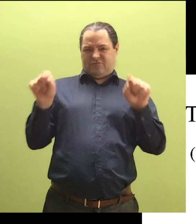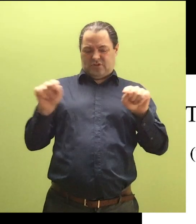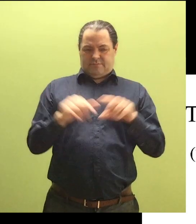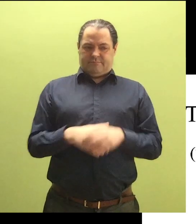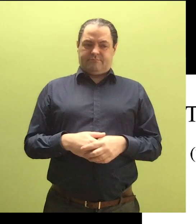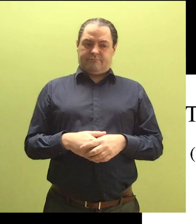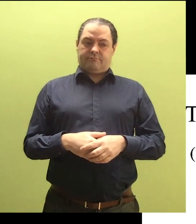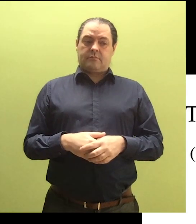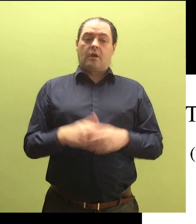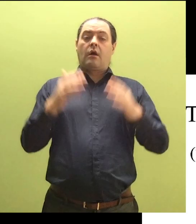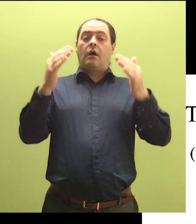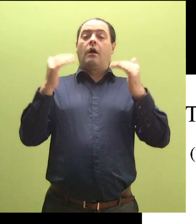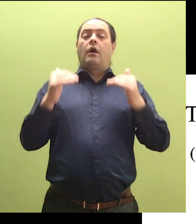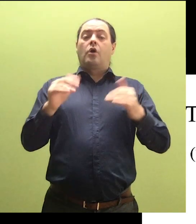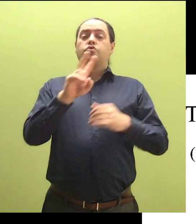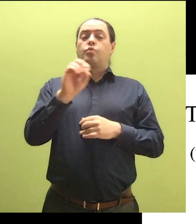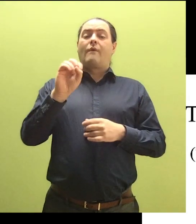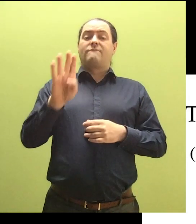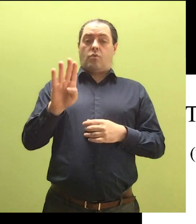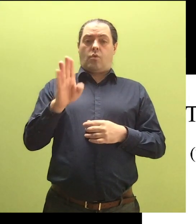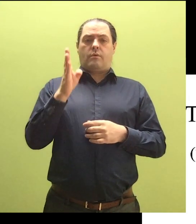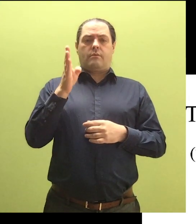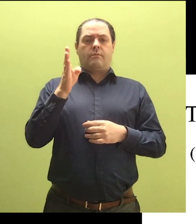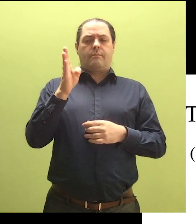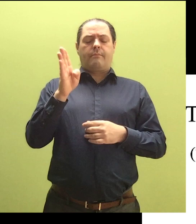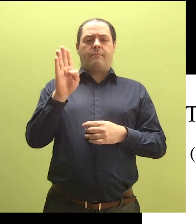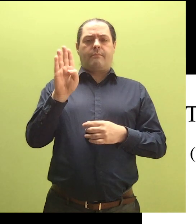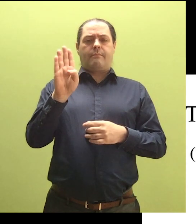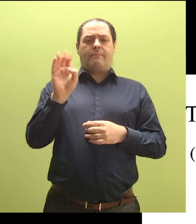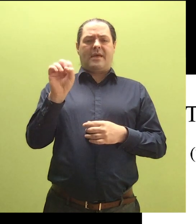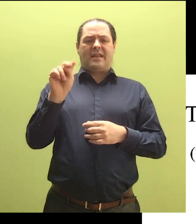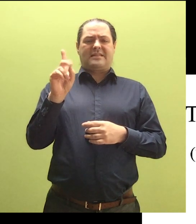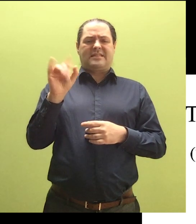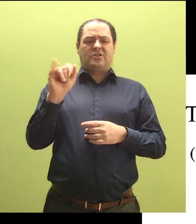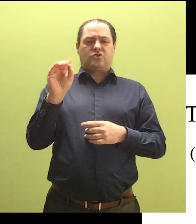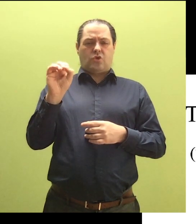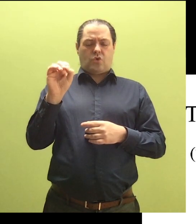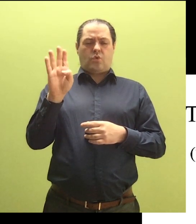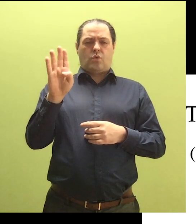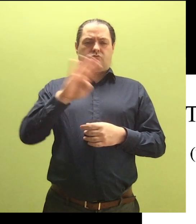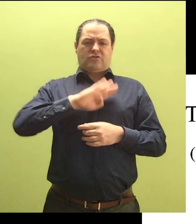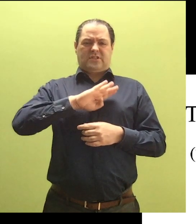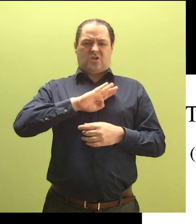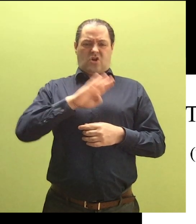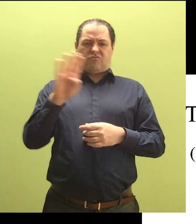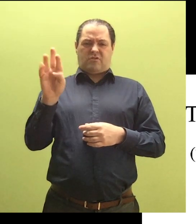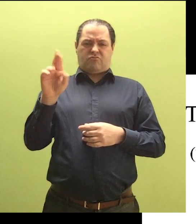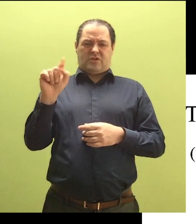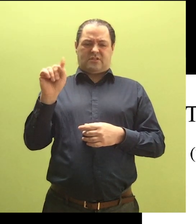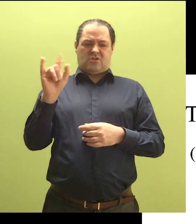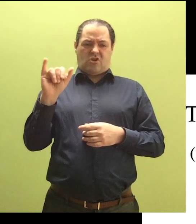Benedicto & Brentari 2004 account For this by suggesting that Different functional heads that introduce the internal and